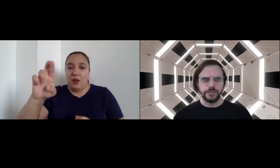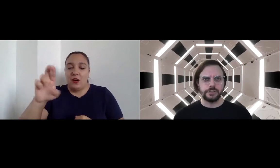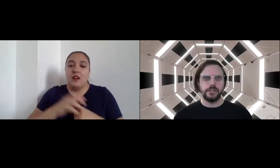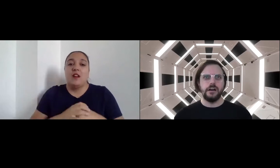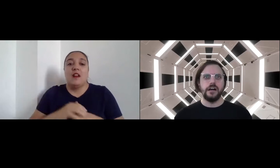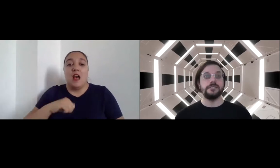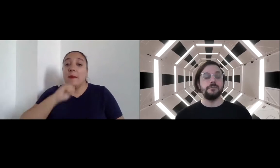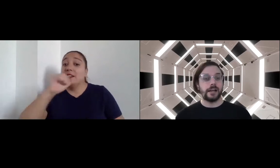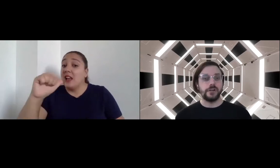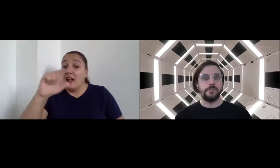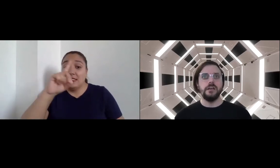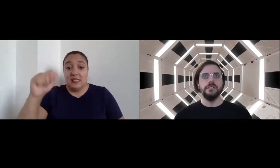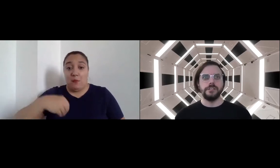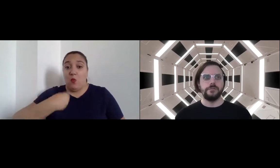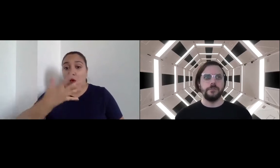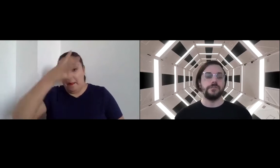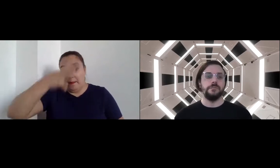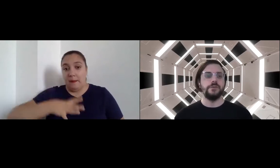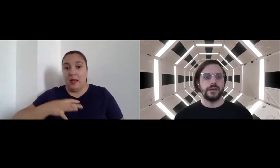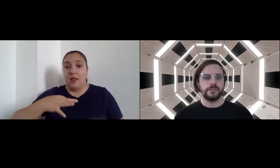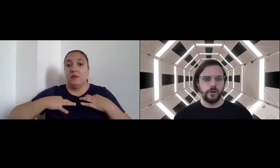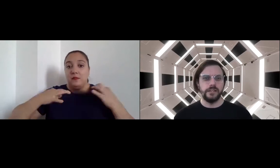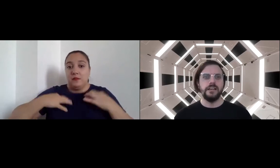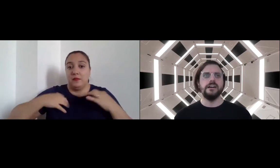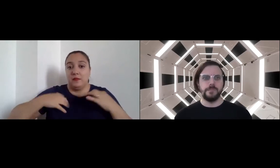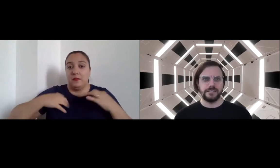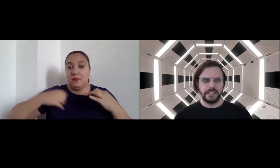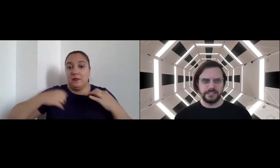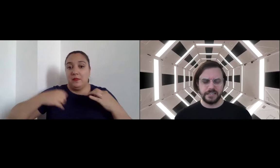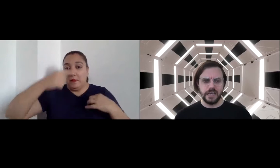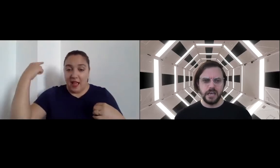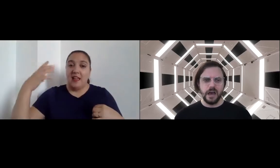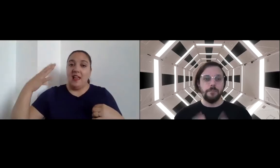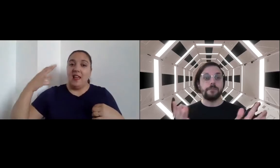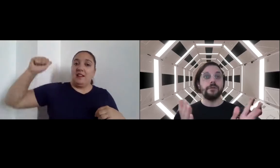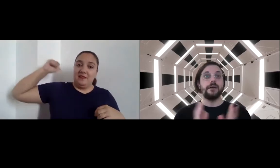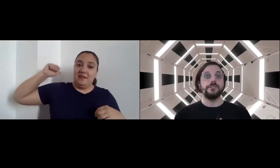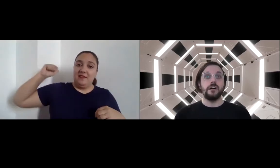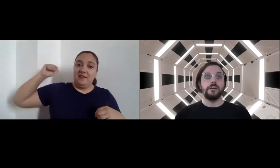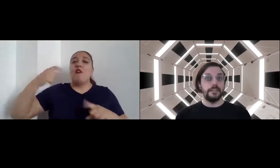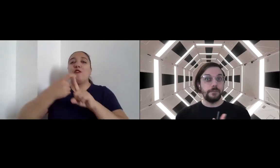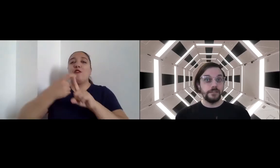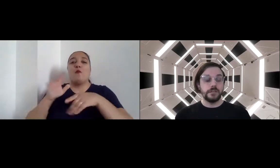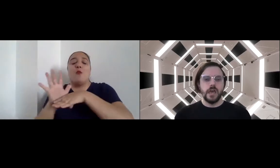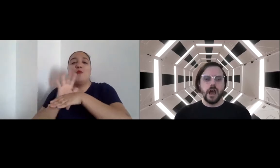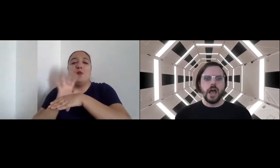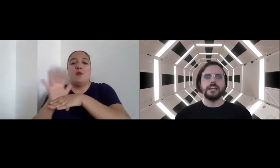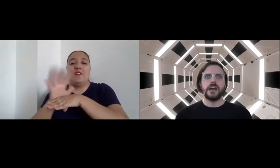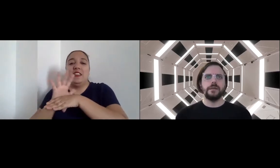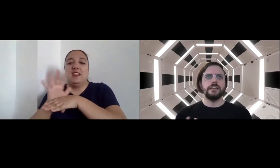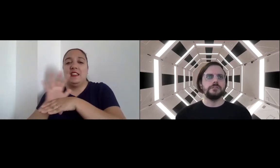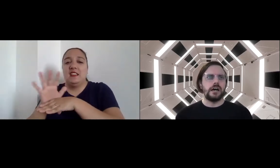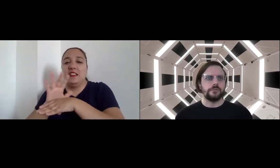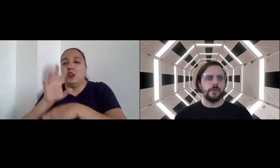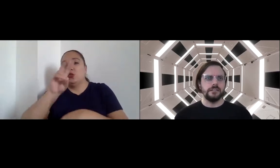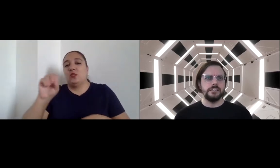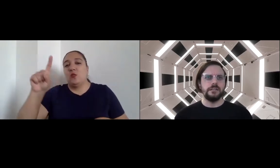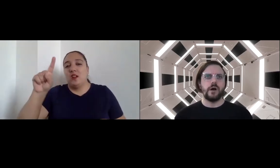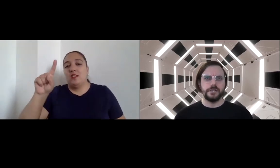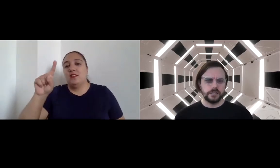shirt against a backdrop lifted from the movie "Space Odyssey." My pronouns are he/him/his and I'm coming from you in territories